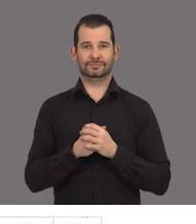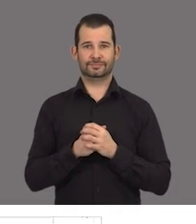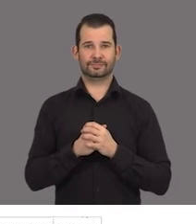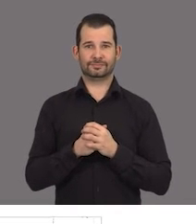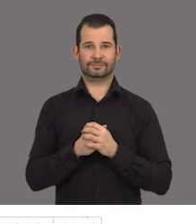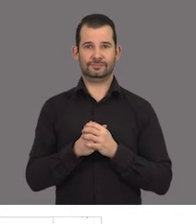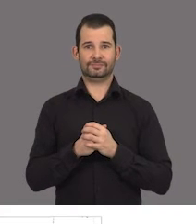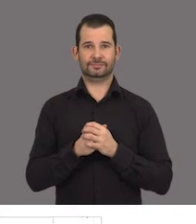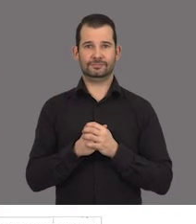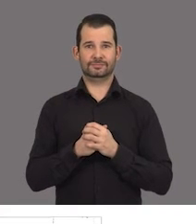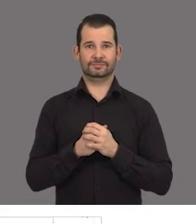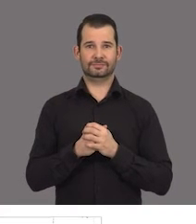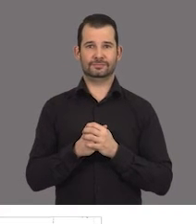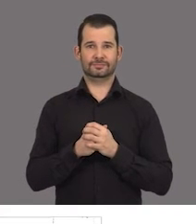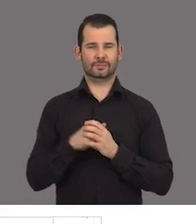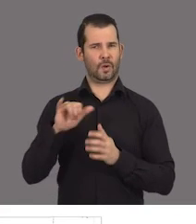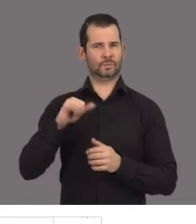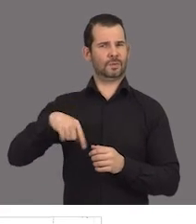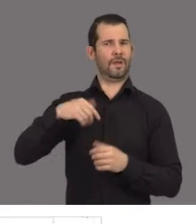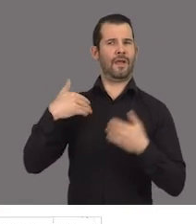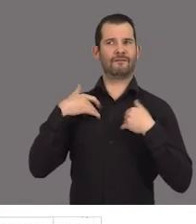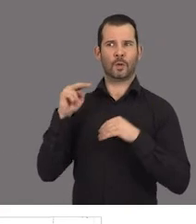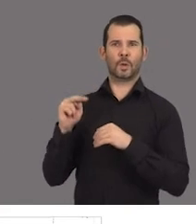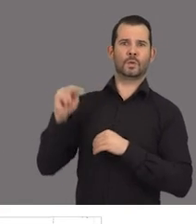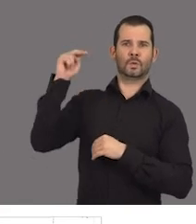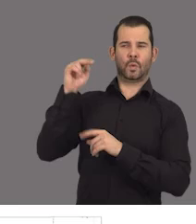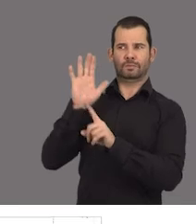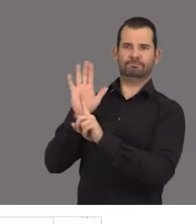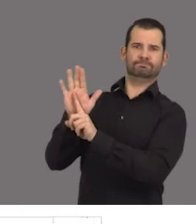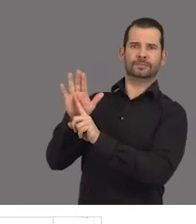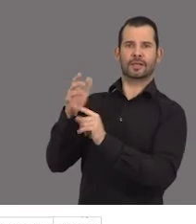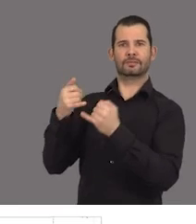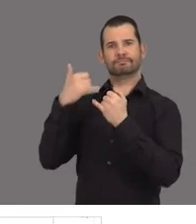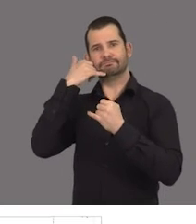We also have a northern dedicated line for residents of the